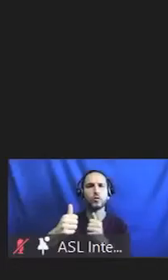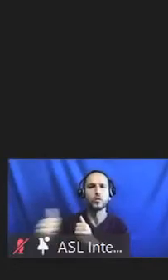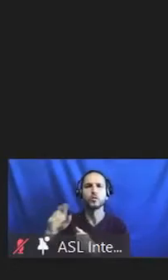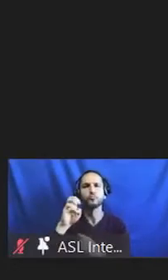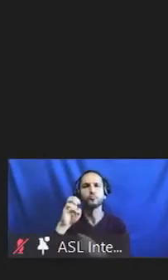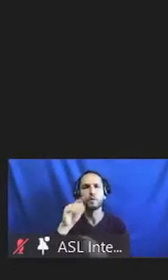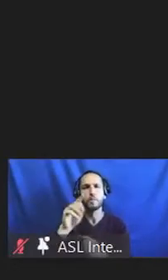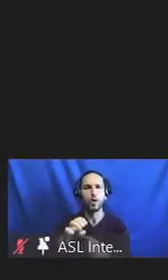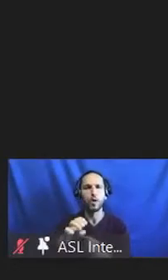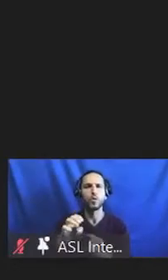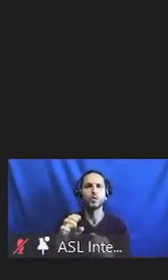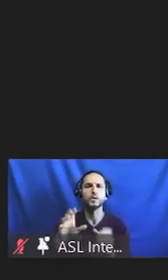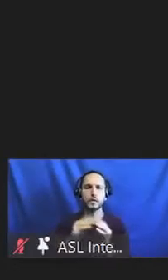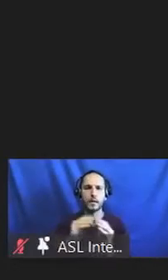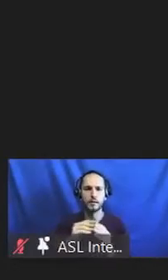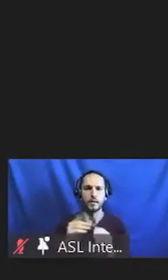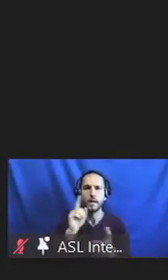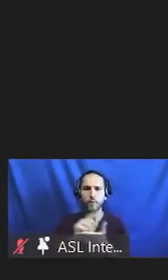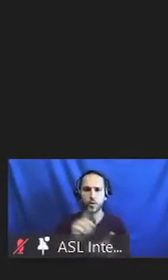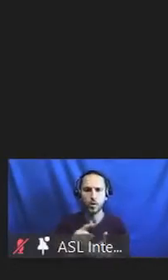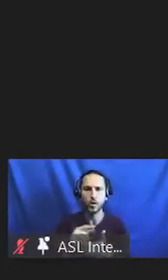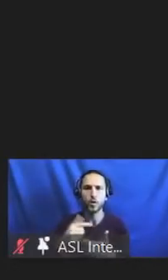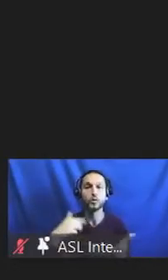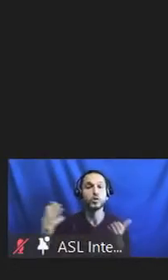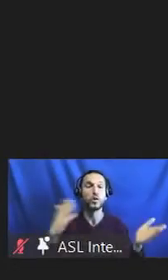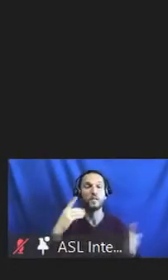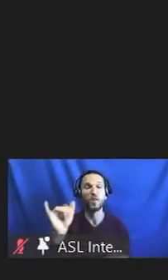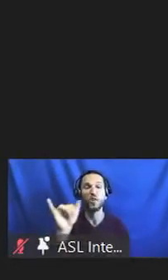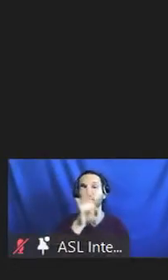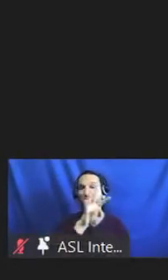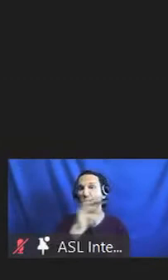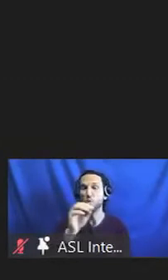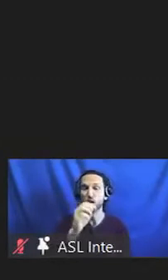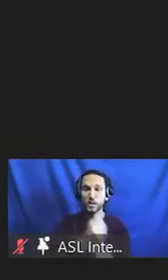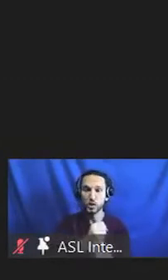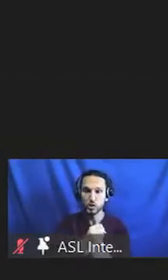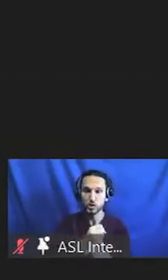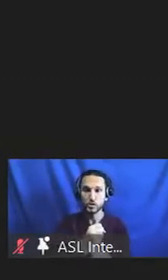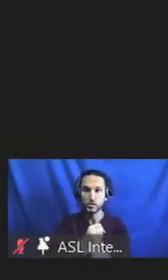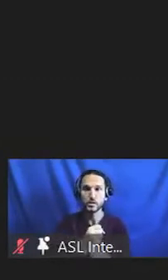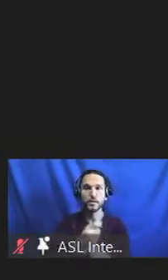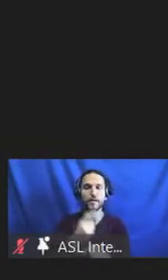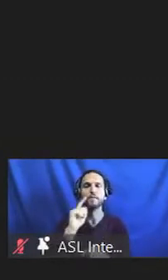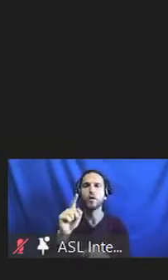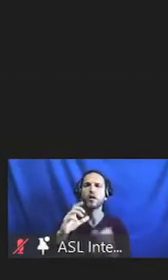And we've been serving the community for 40 years. So with clients in all 50 states,